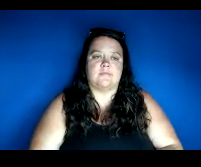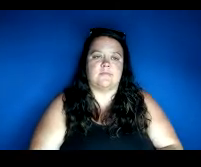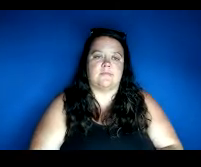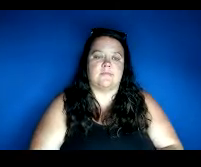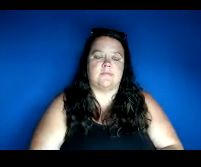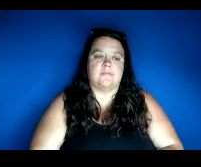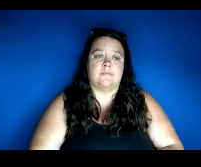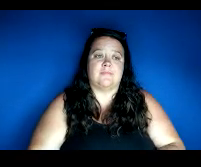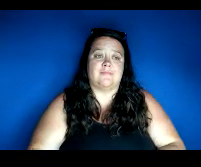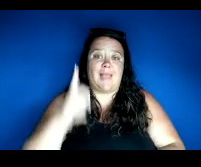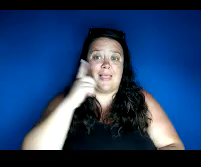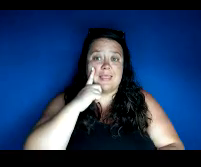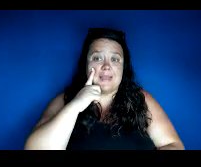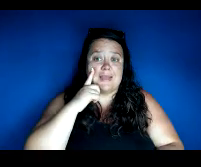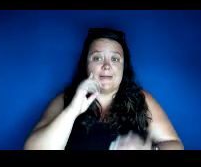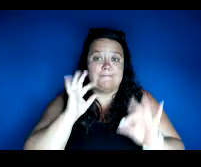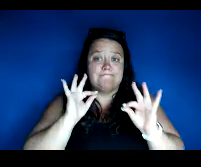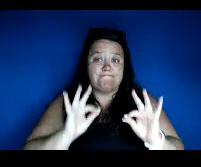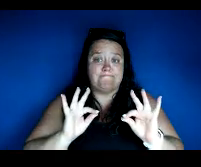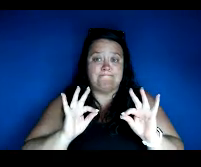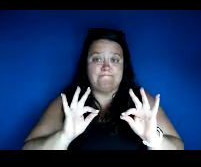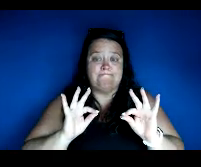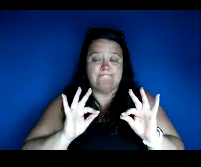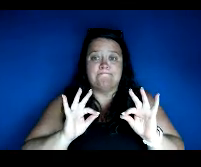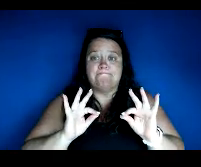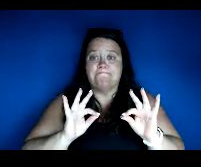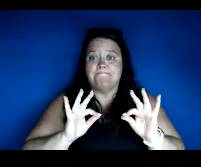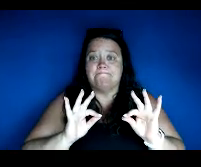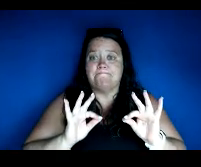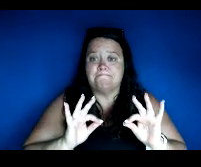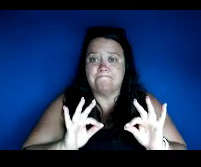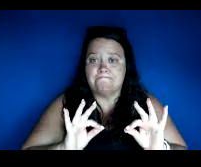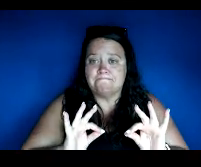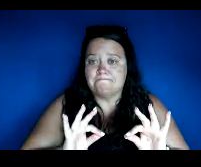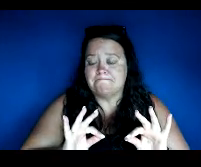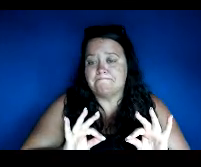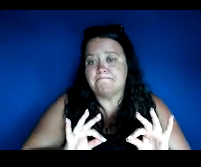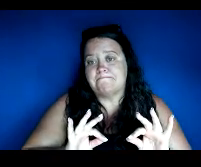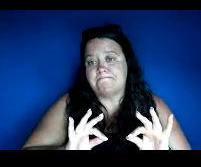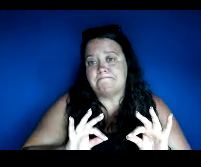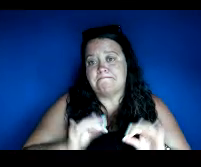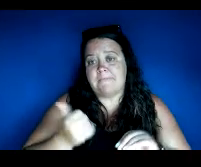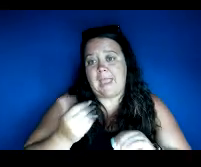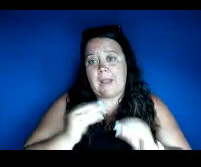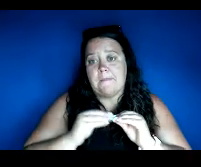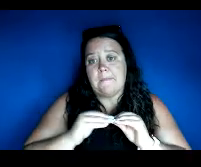I think, right now, that looks like the extent of the questions we have in the Q&A. If folks have any more, they can toss them in there,